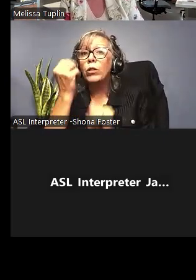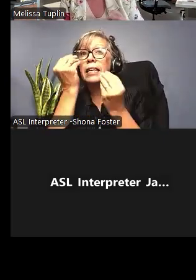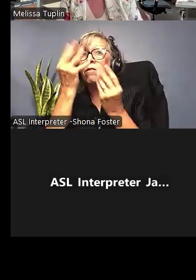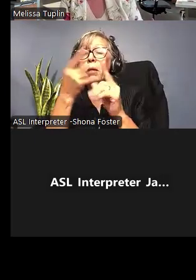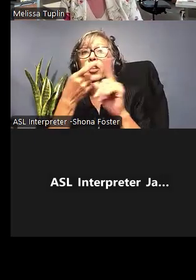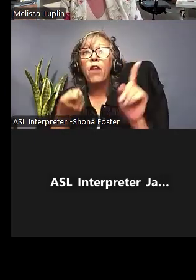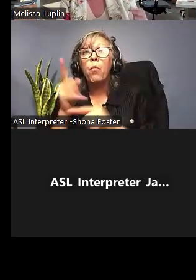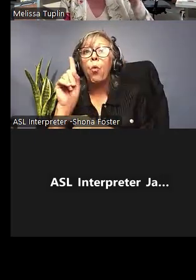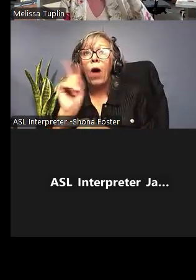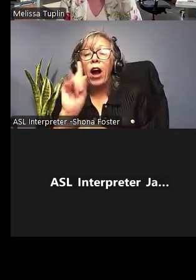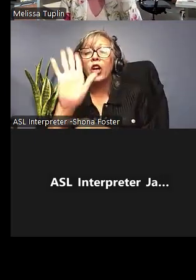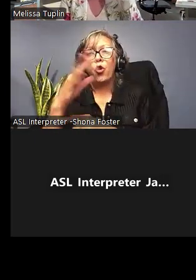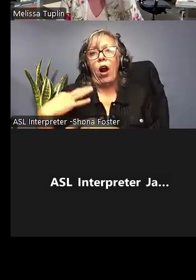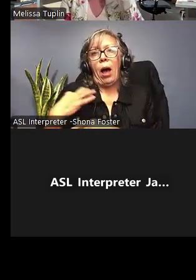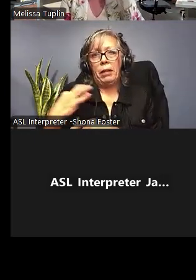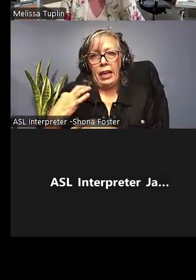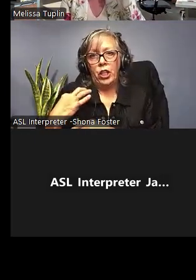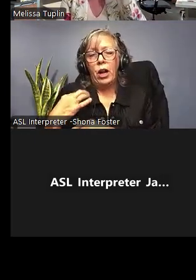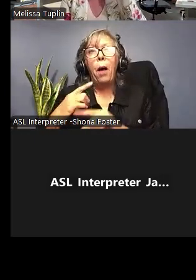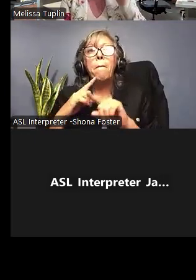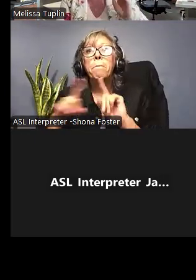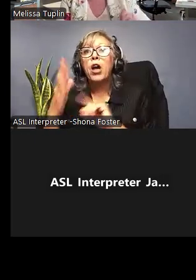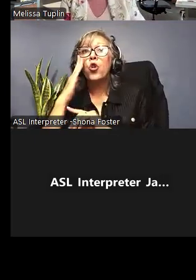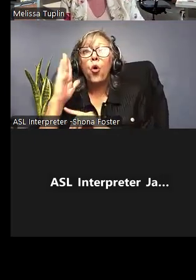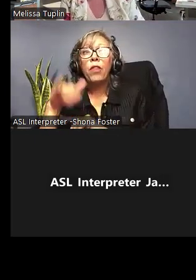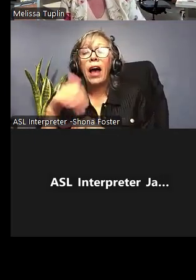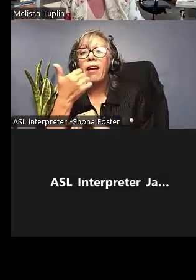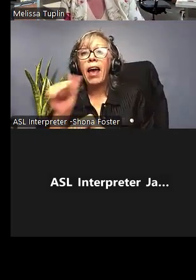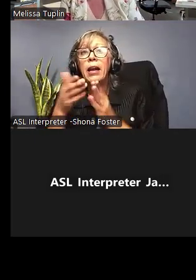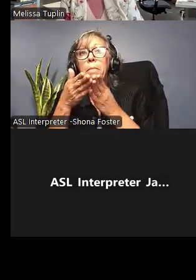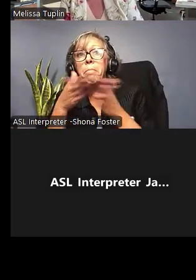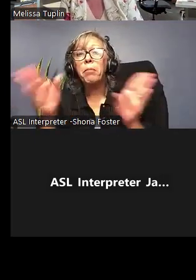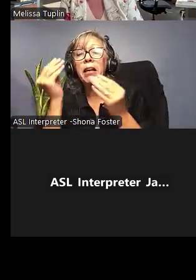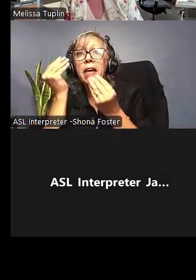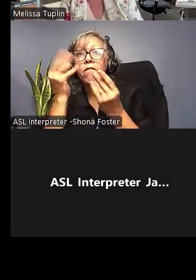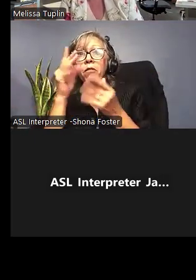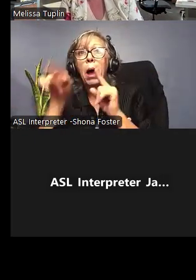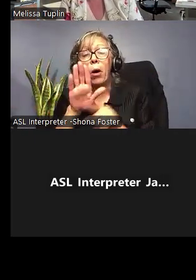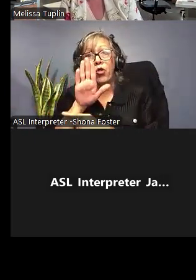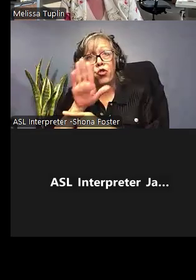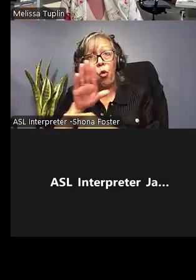please be aware that any publicly available information about your organization, such as